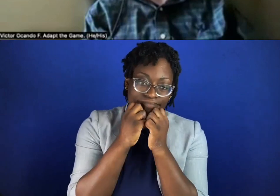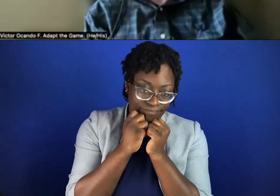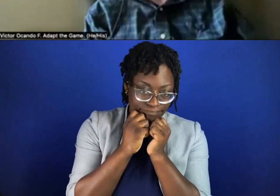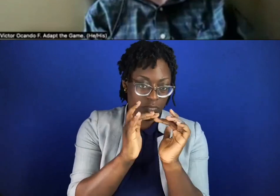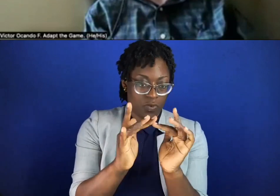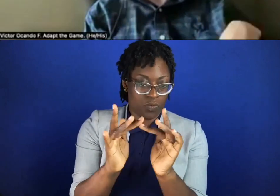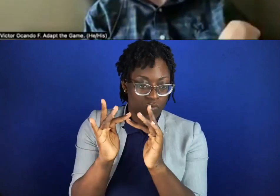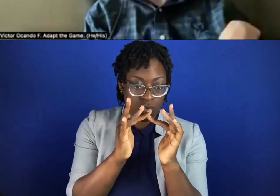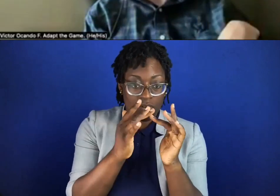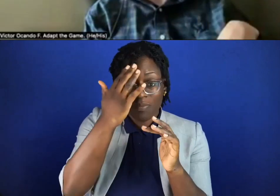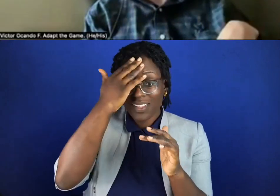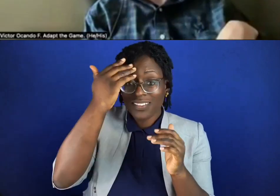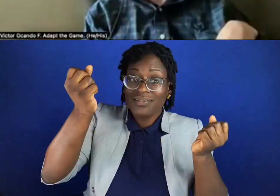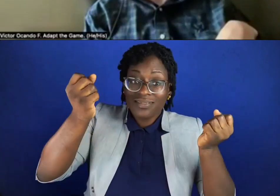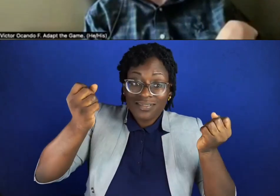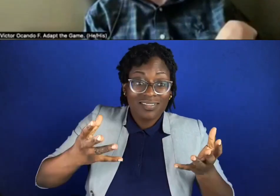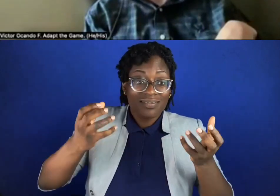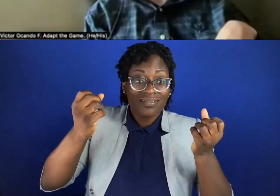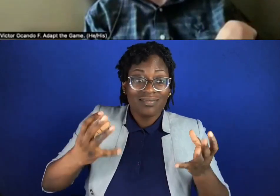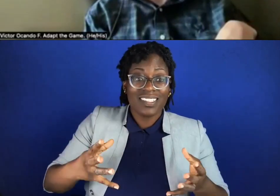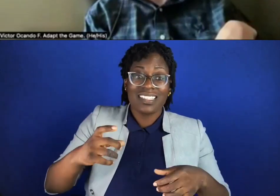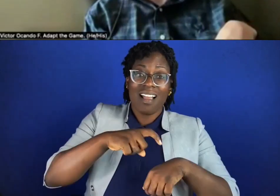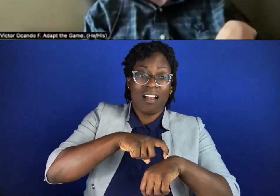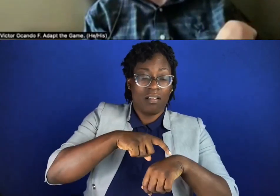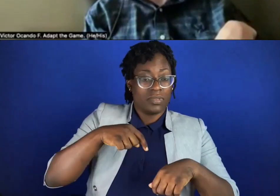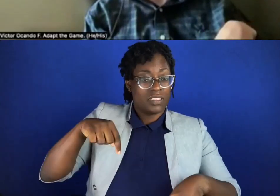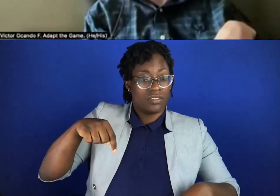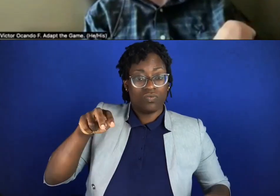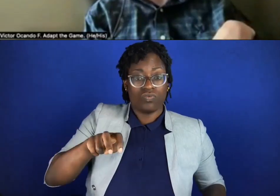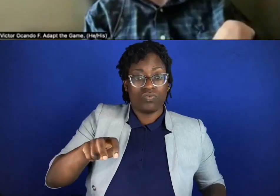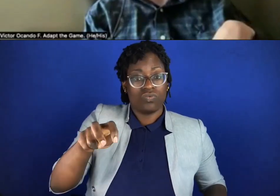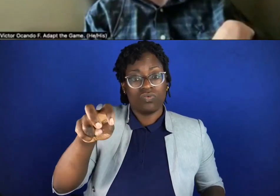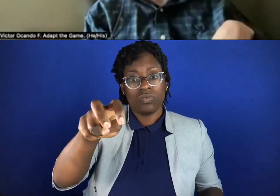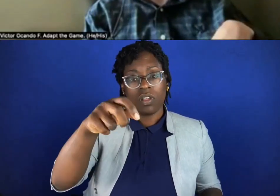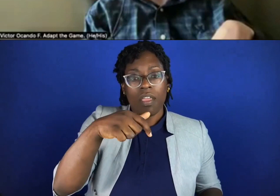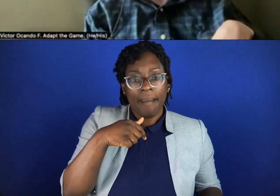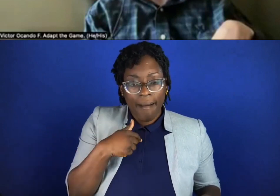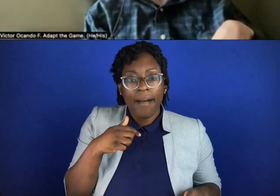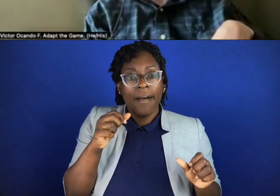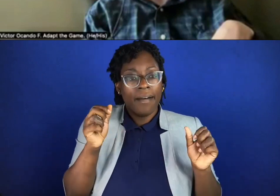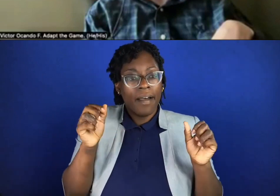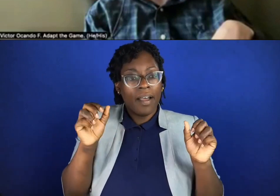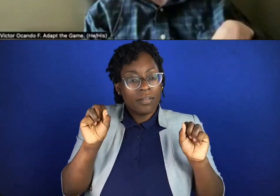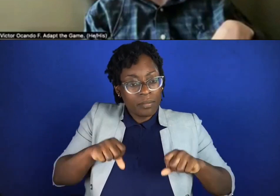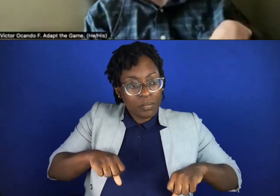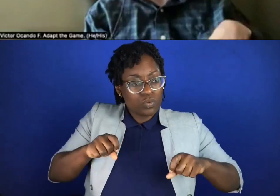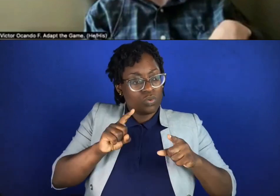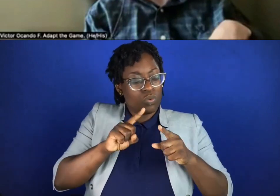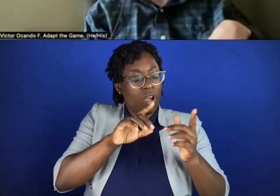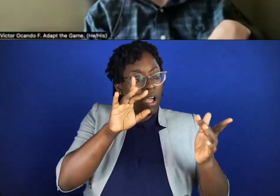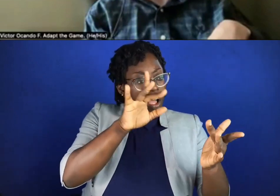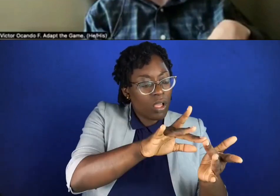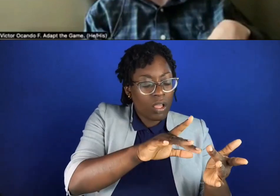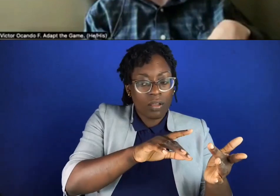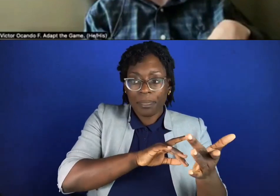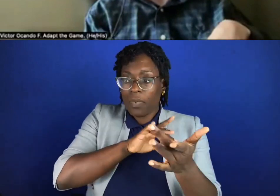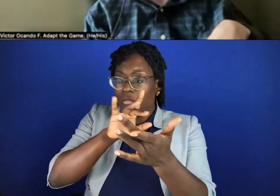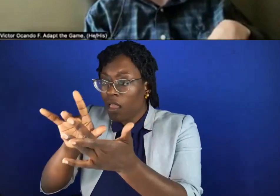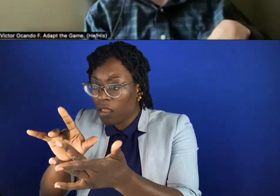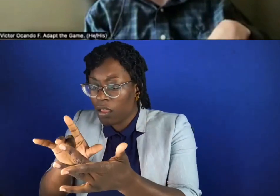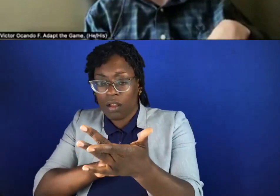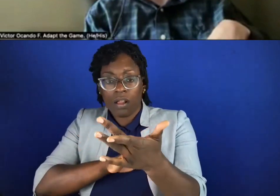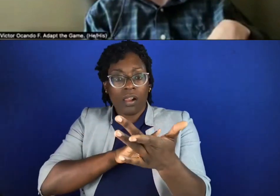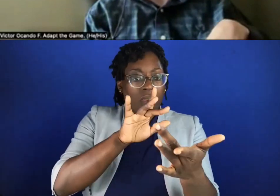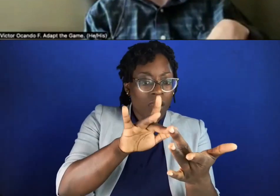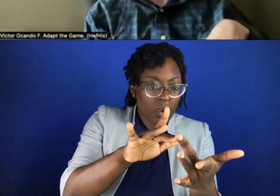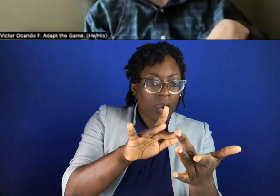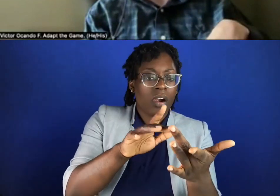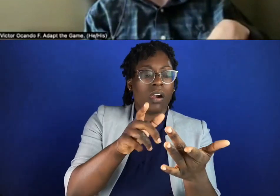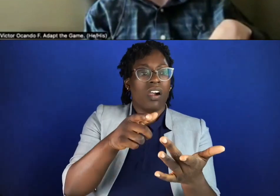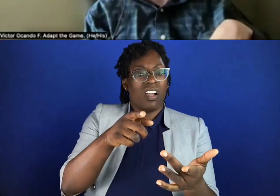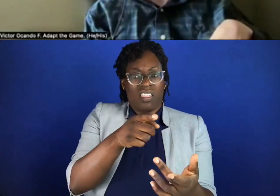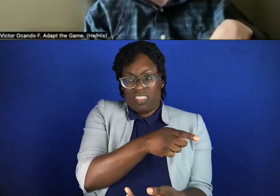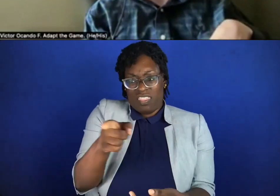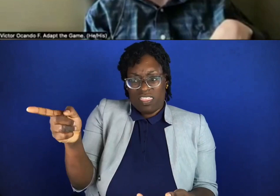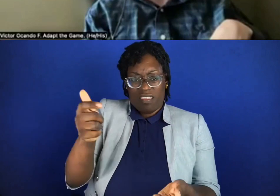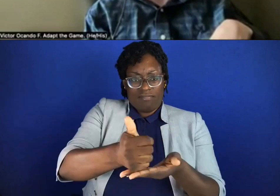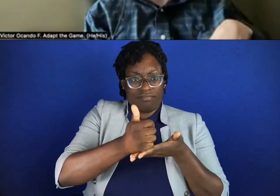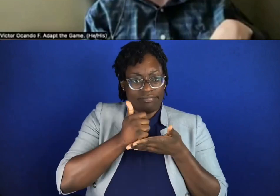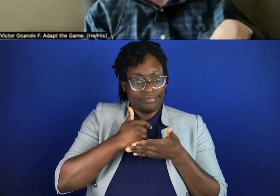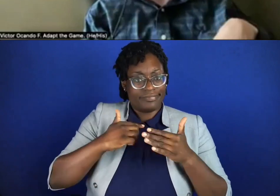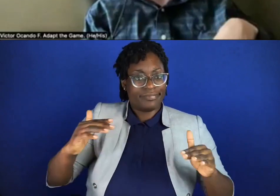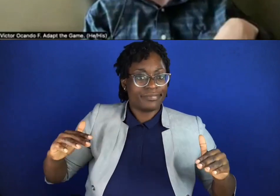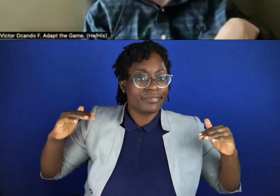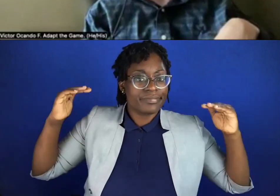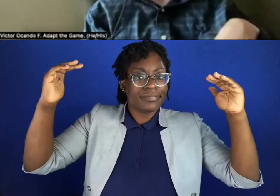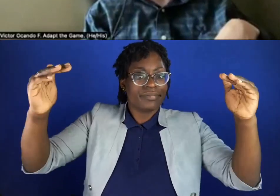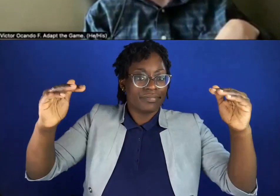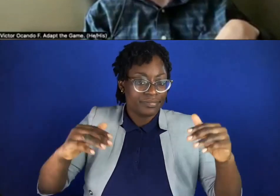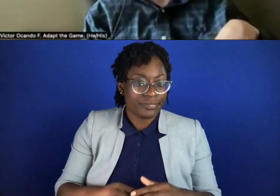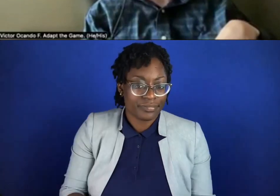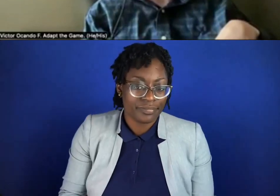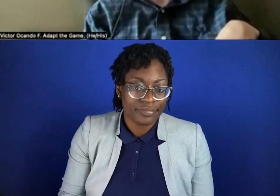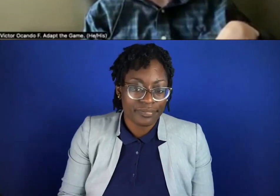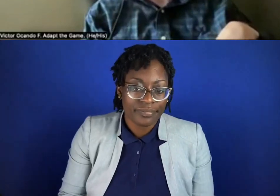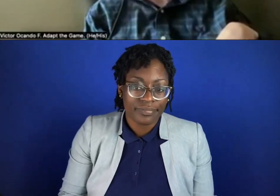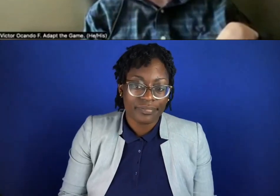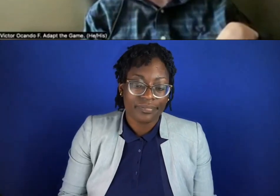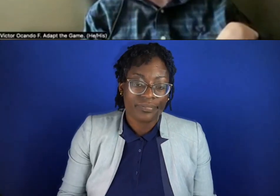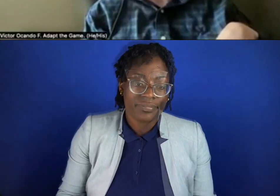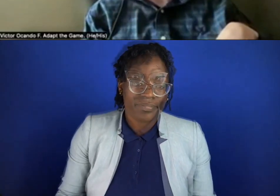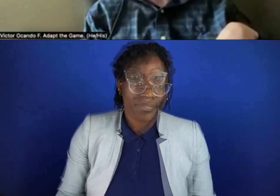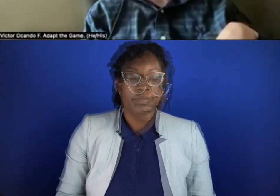I have been able to reach out to my networks to help me get to the next level.